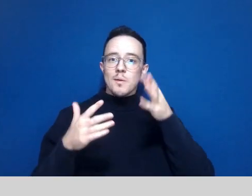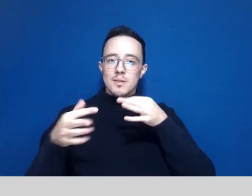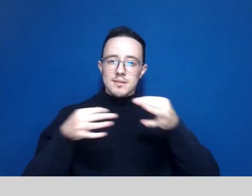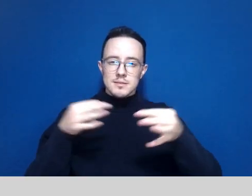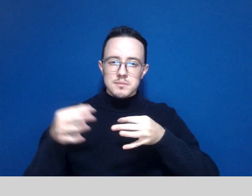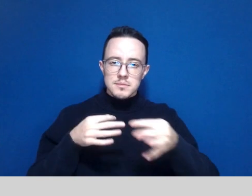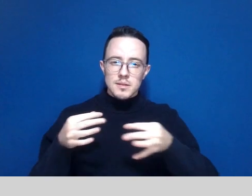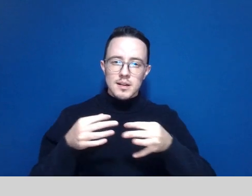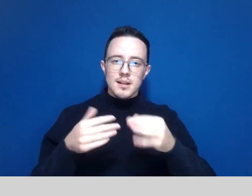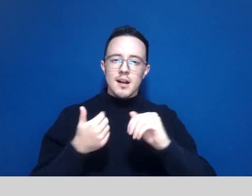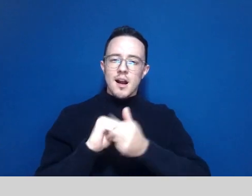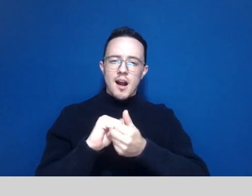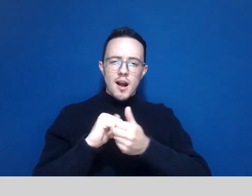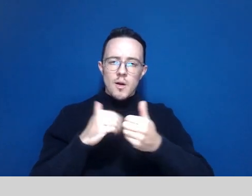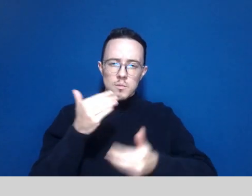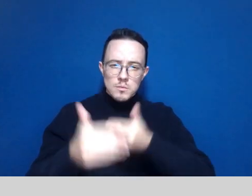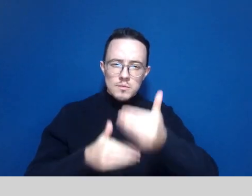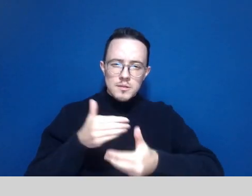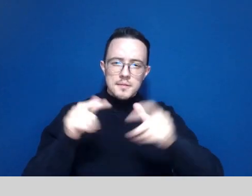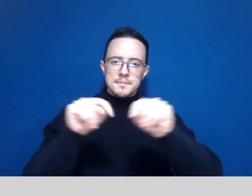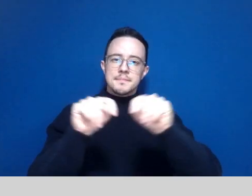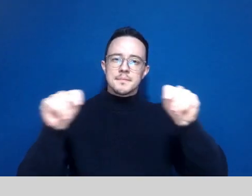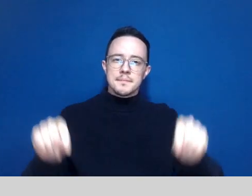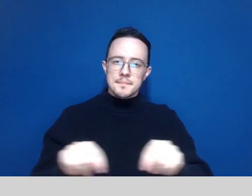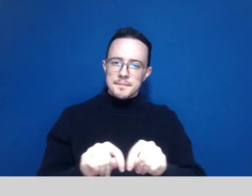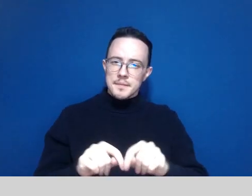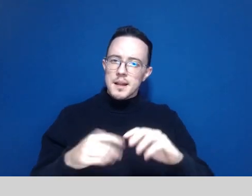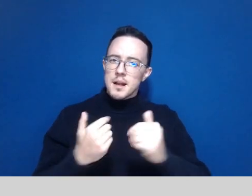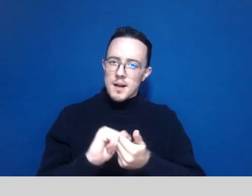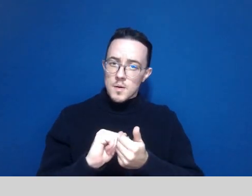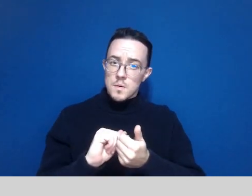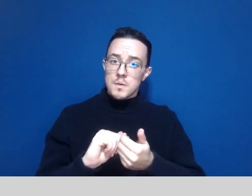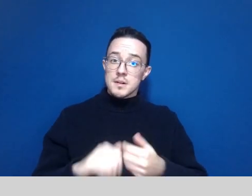so we're getting a little meta but also how I transcribe the talks